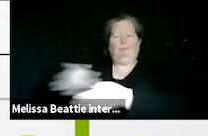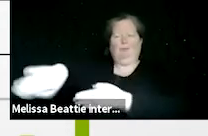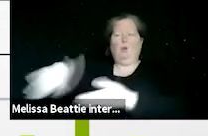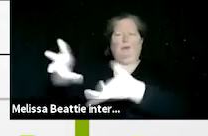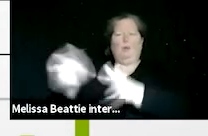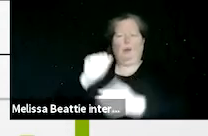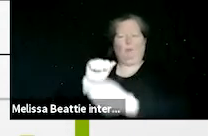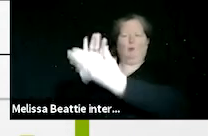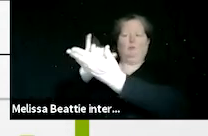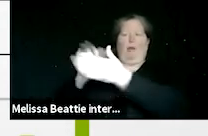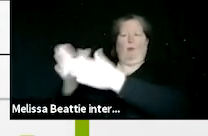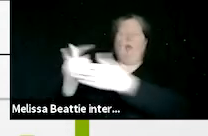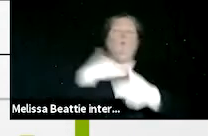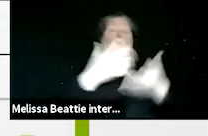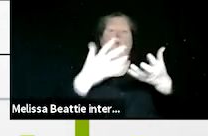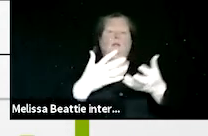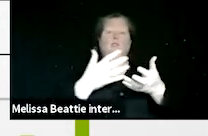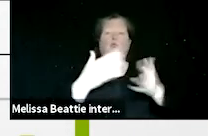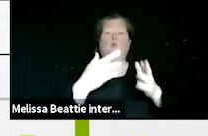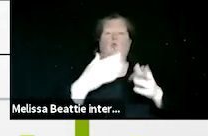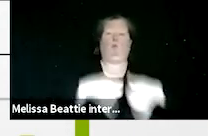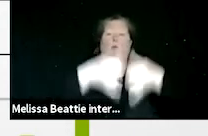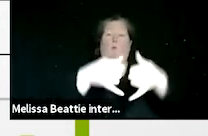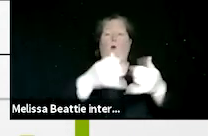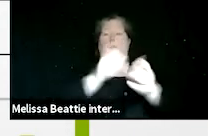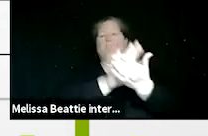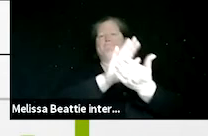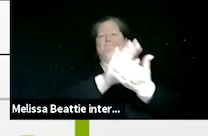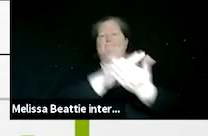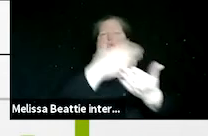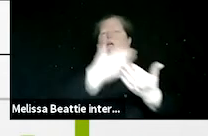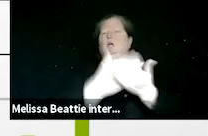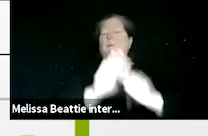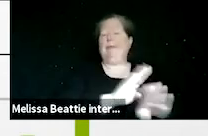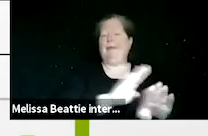reward good behavior. Now the best thing for us at alrighty and Polly most places.